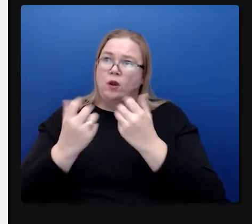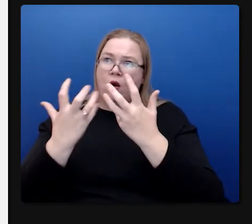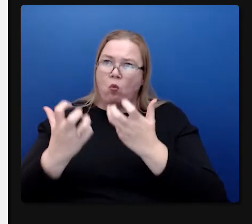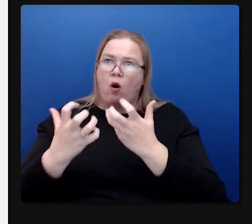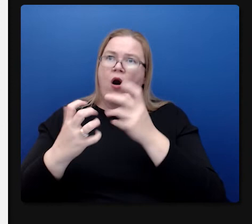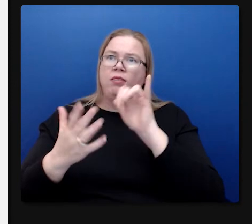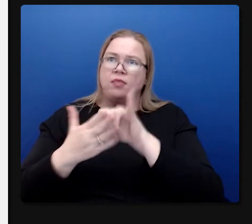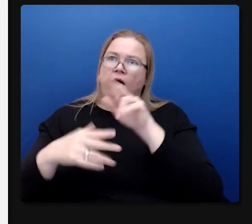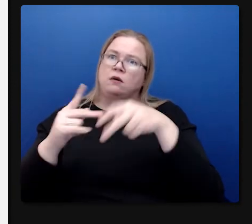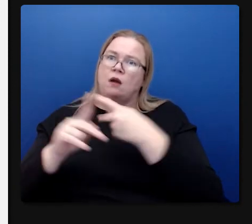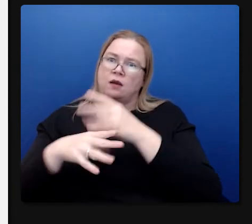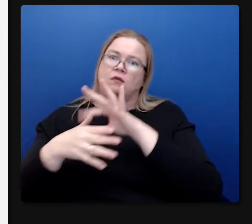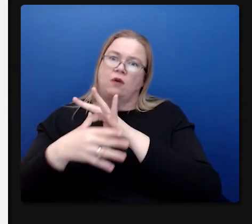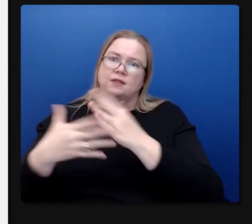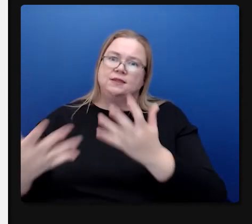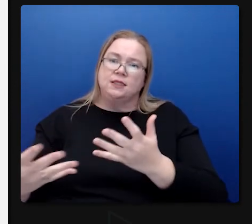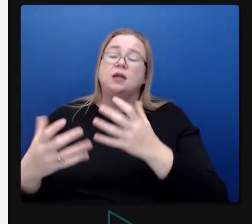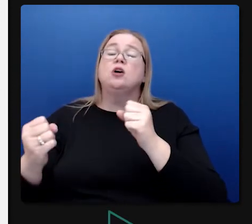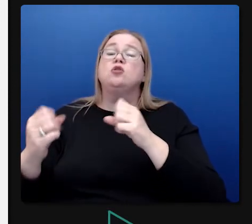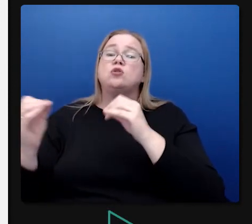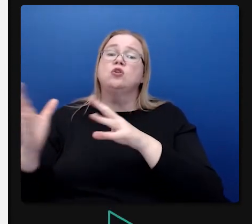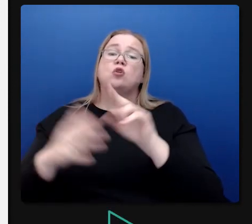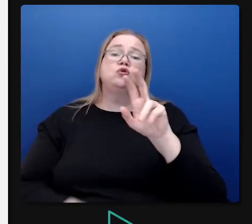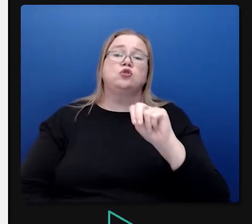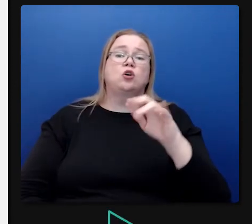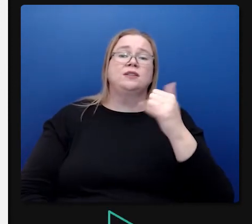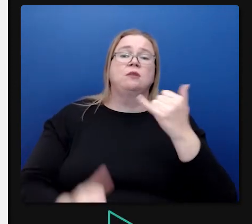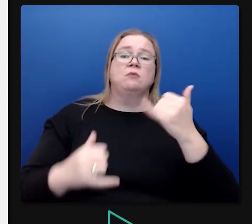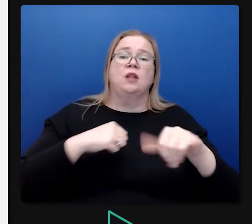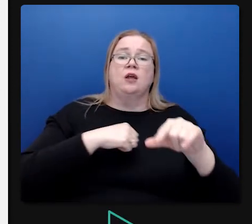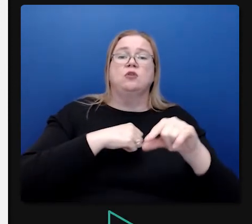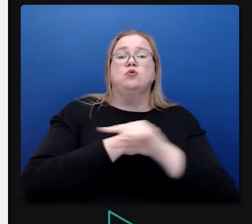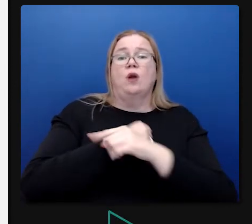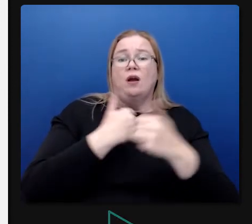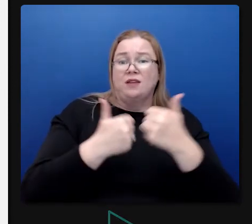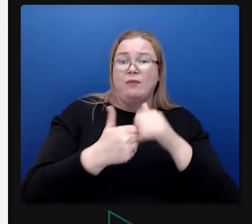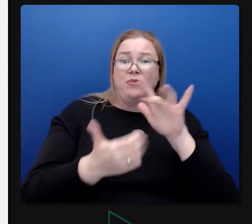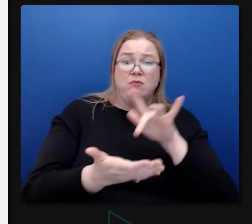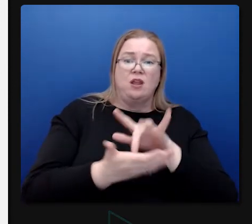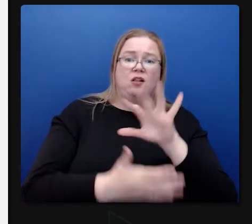for this kind of content. Turn 10 and Playground games in the middle who made Forza,